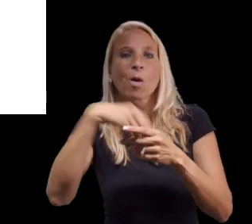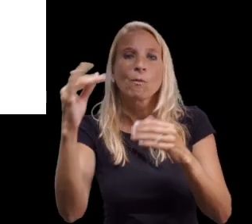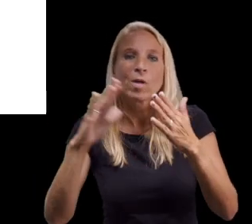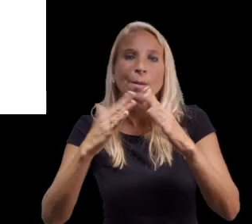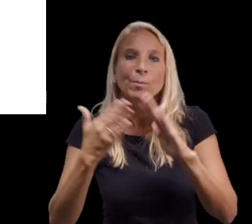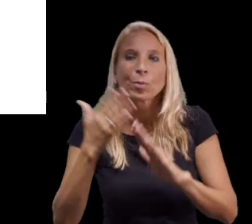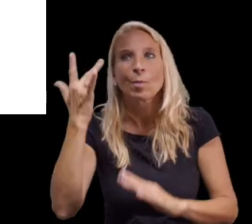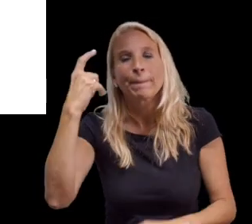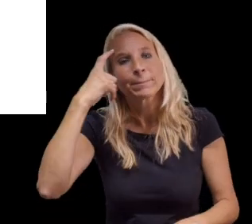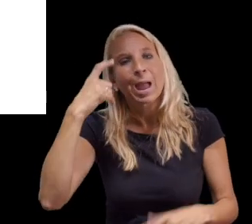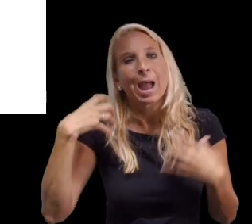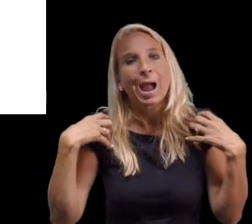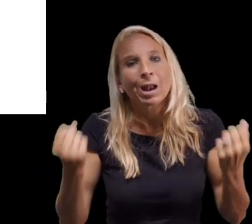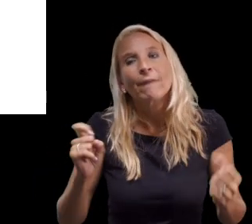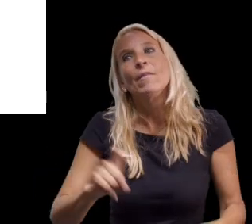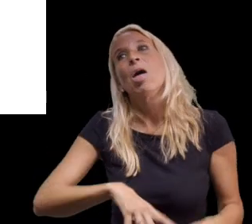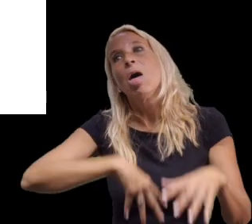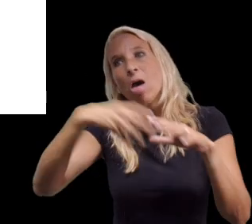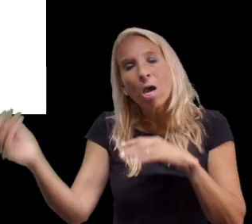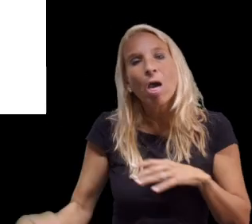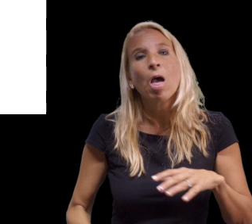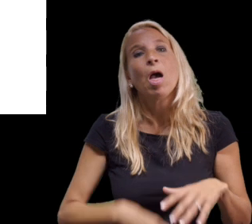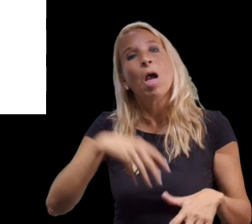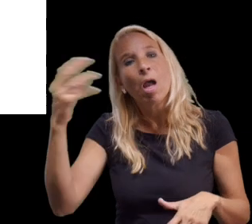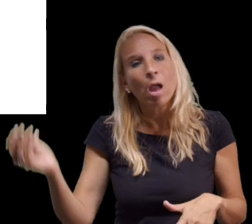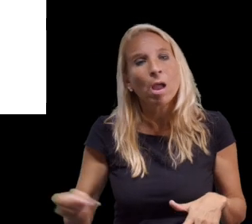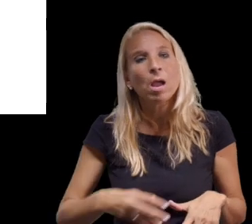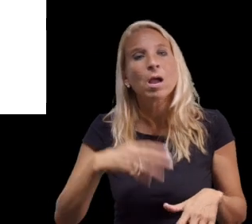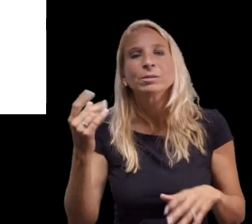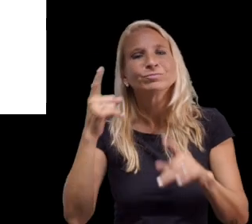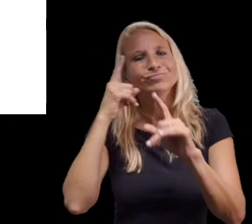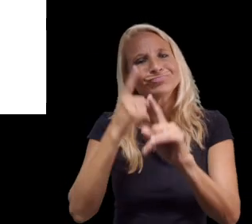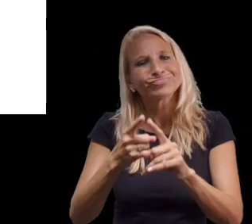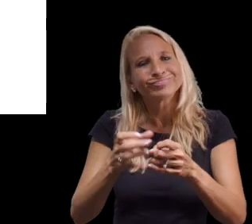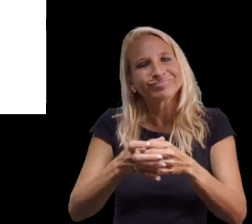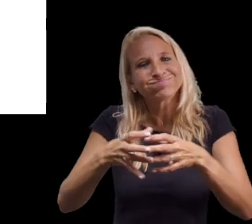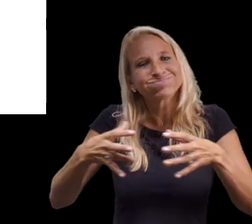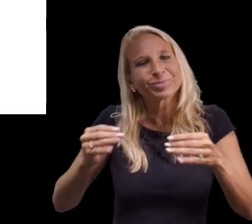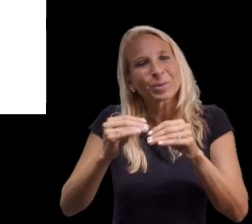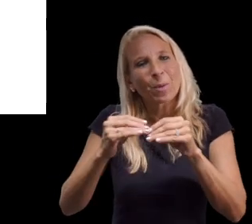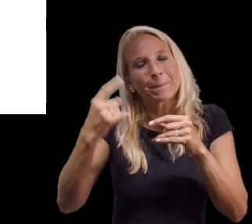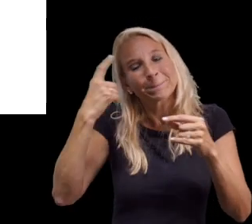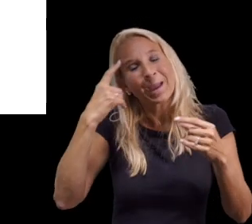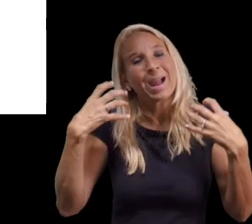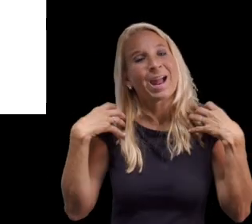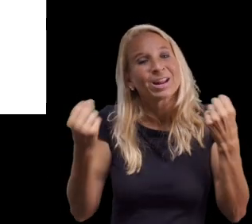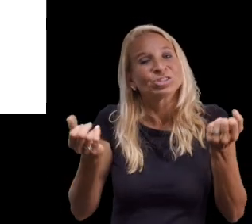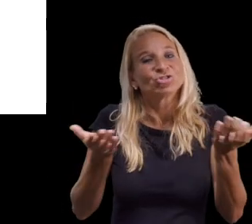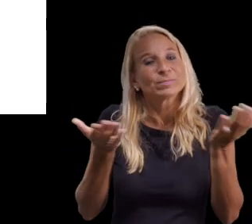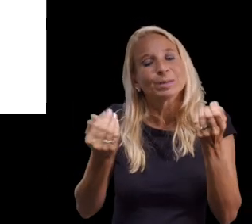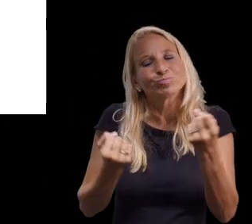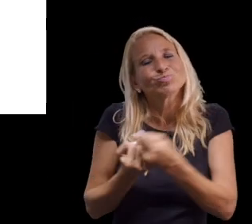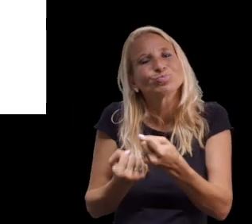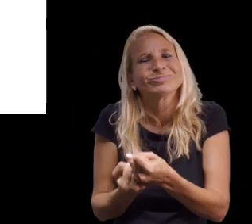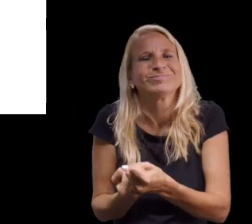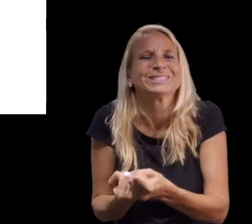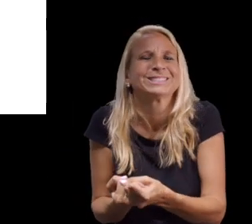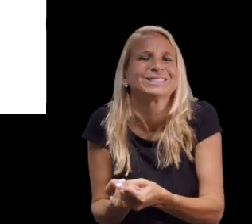and out of their community because of a mental health need. They aim to expand available mental health services